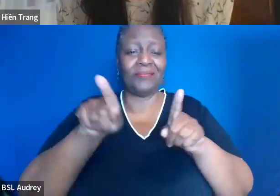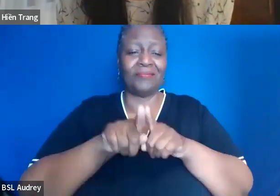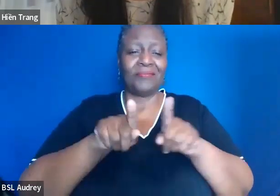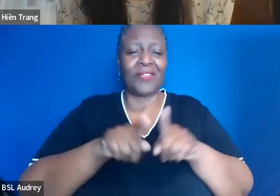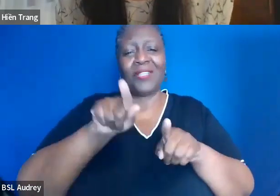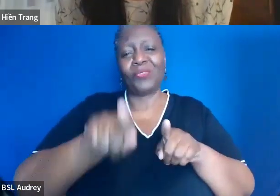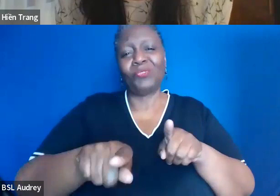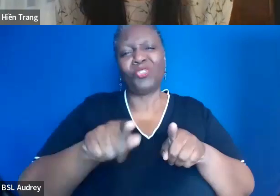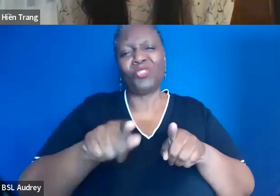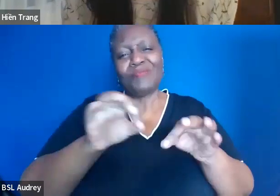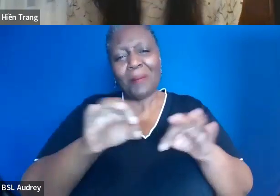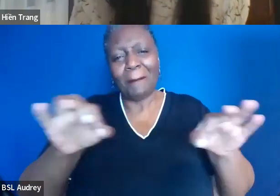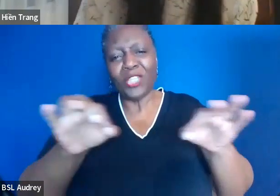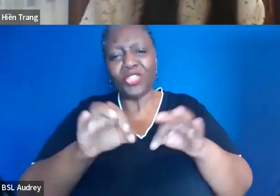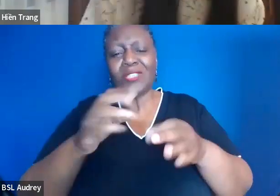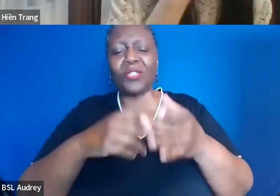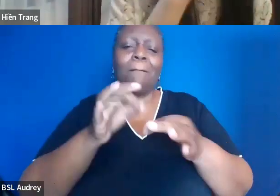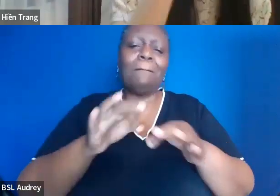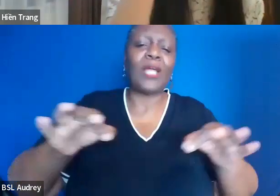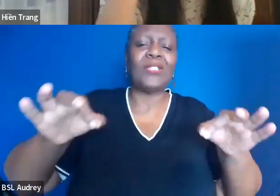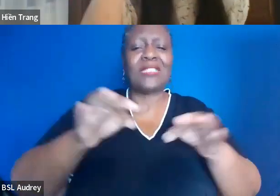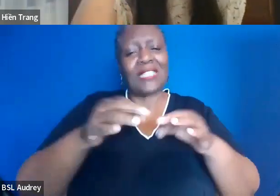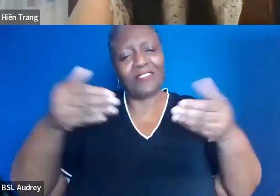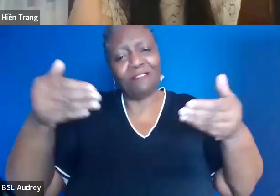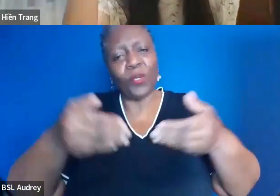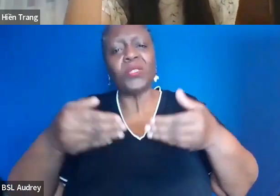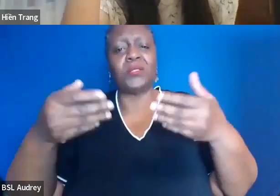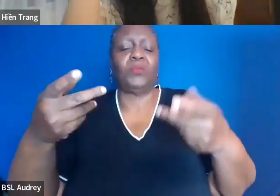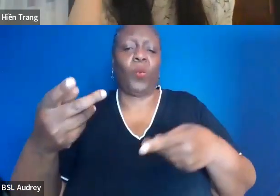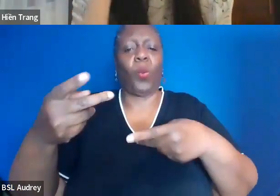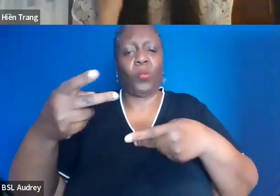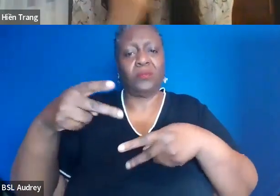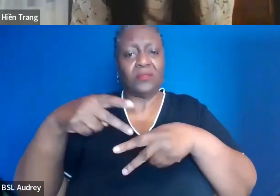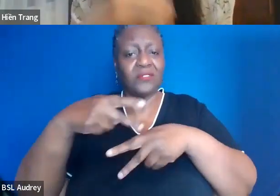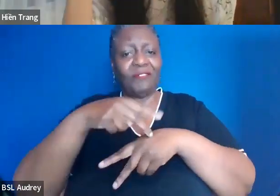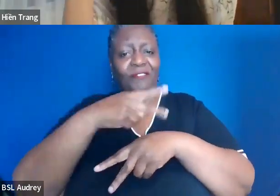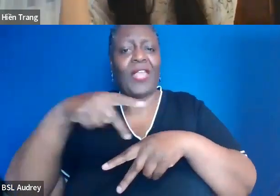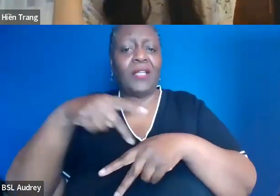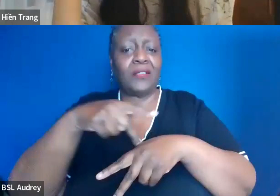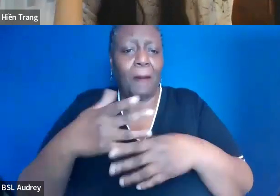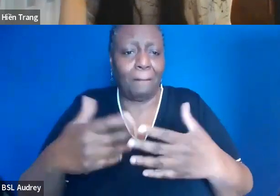Focus on Vietnam our wonderful issue which is uh Illustrated uh the cover is illustrated by